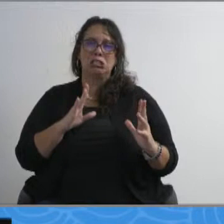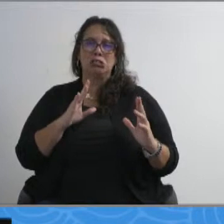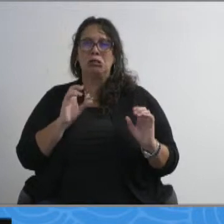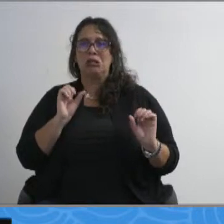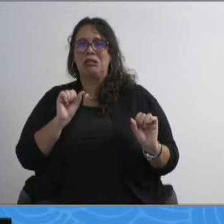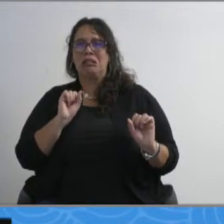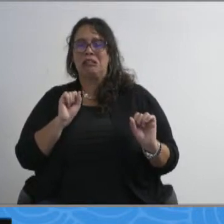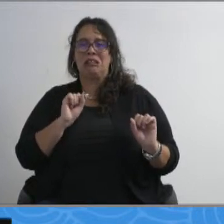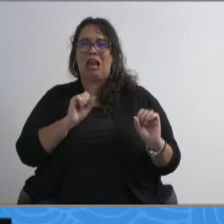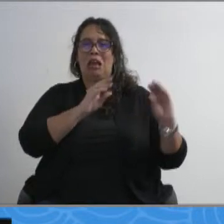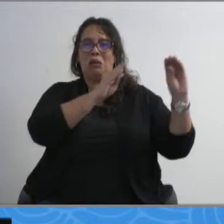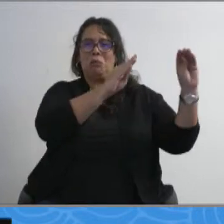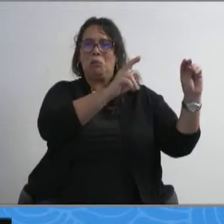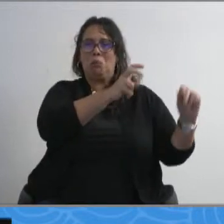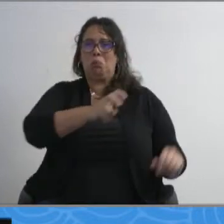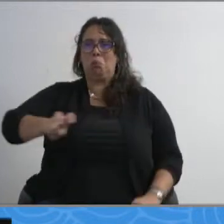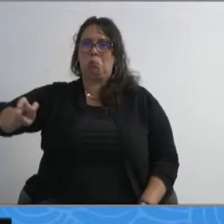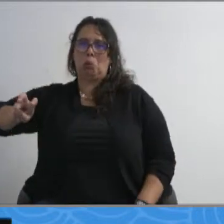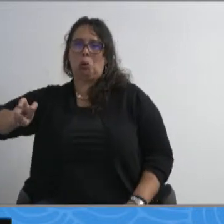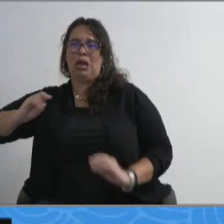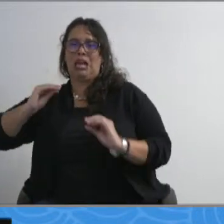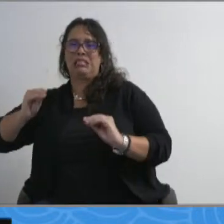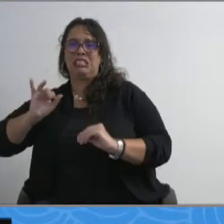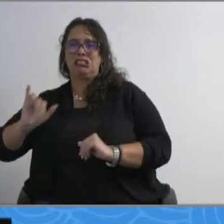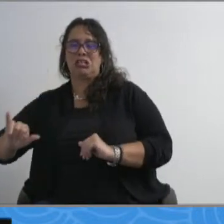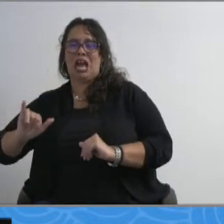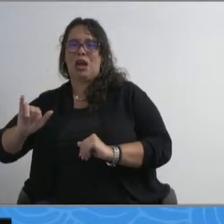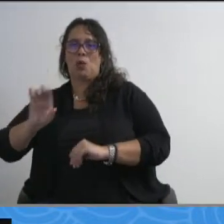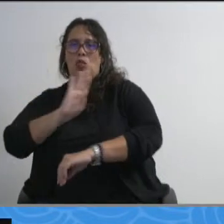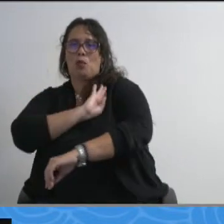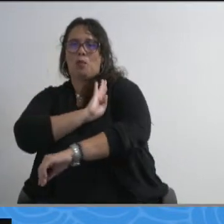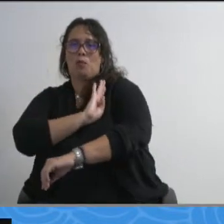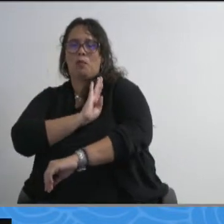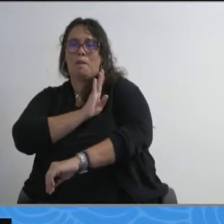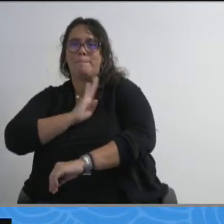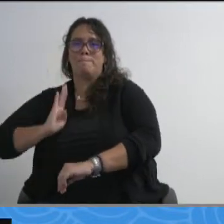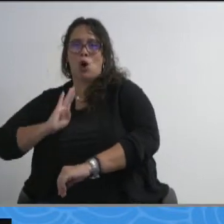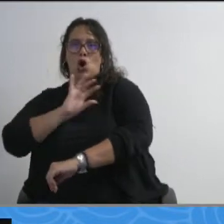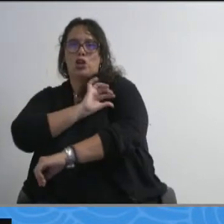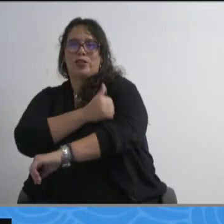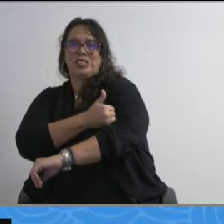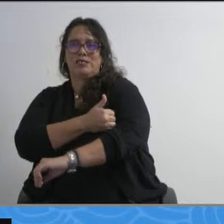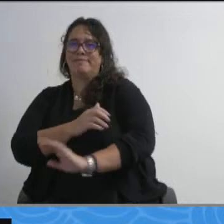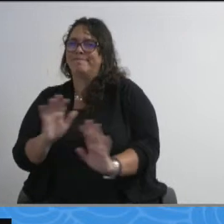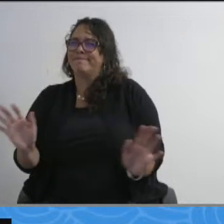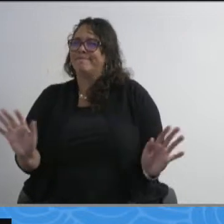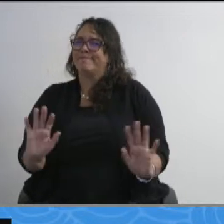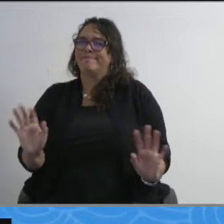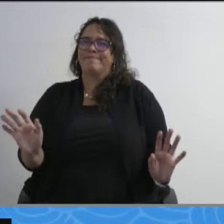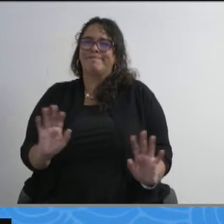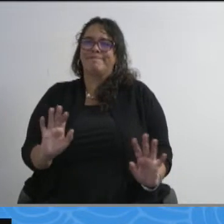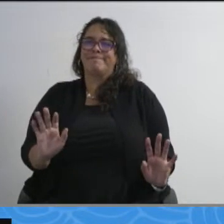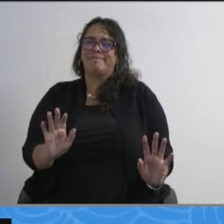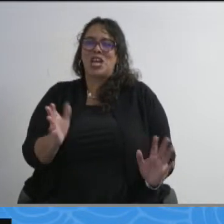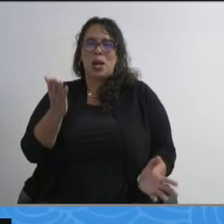That's called a board authorization. And what we wanna do is we wanna take a look, maybe we wanna take a look at our master scheduling